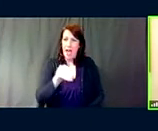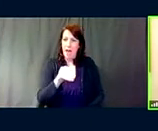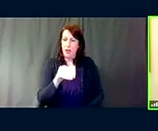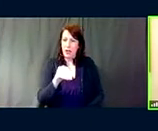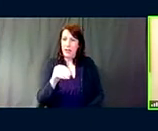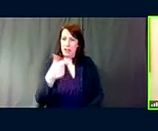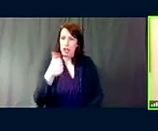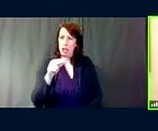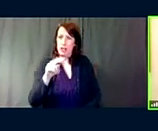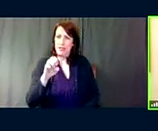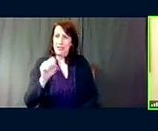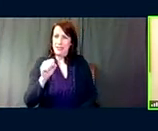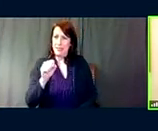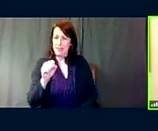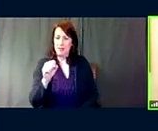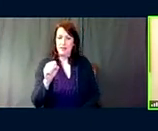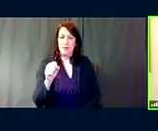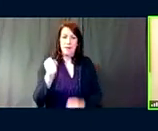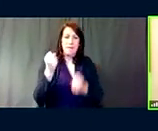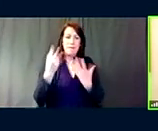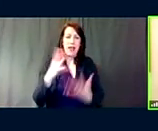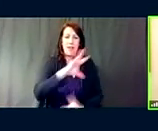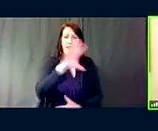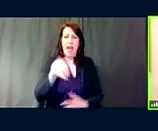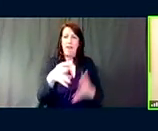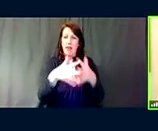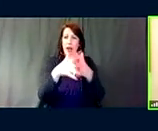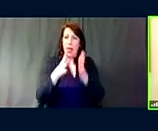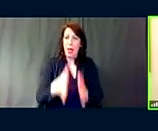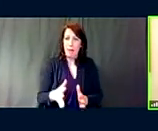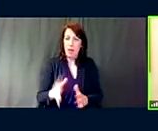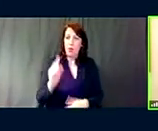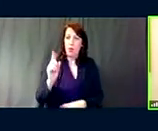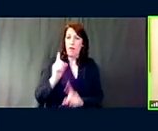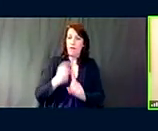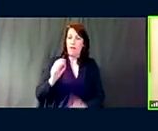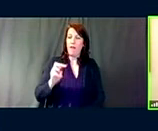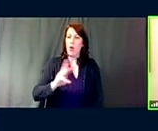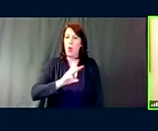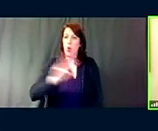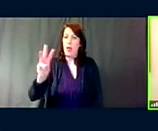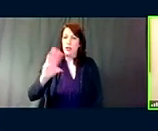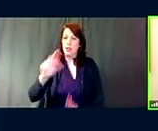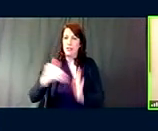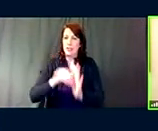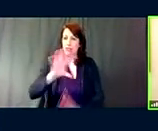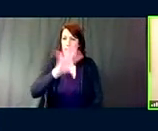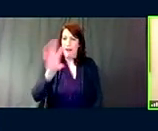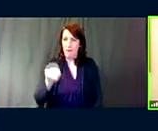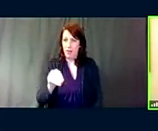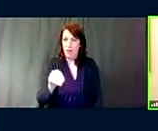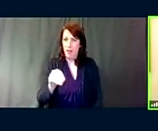THE AFRICAN GENE POOL. SO THE BULK OF AFRICAN AMERICANS GET THEIR GENE POOL FROM WEST